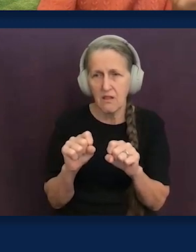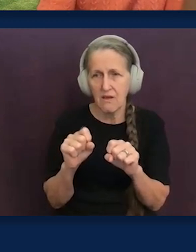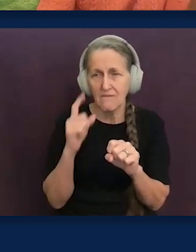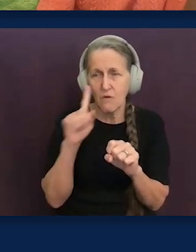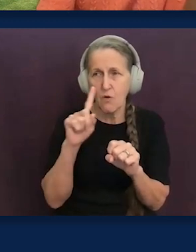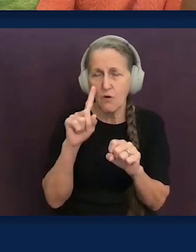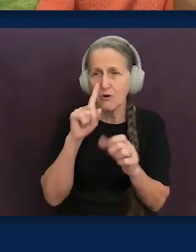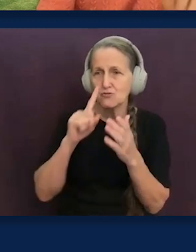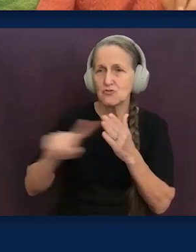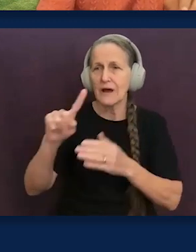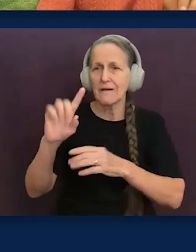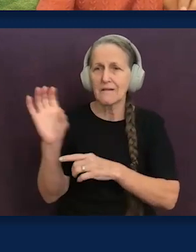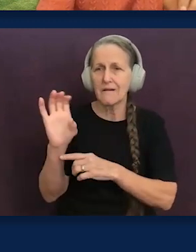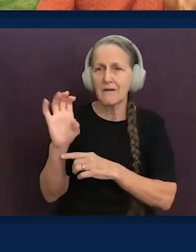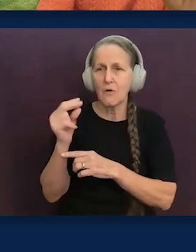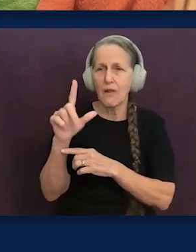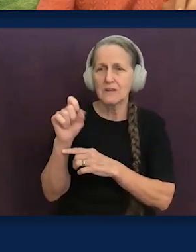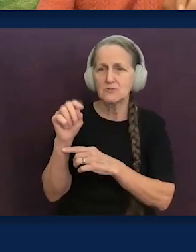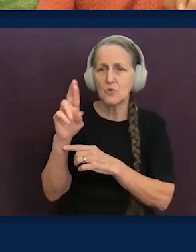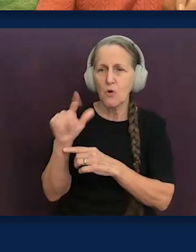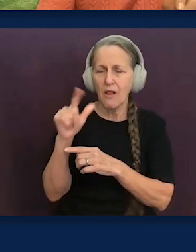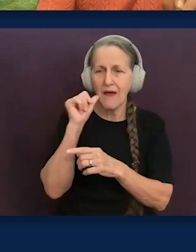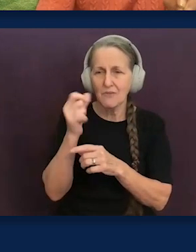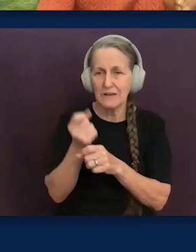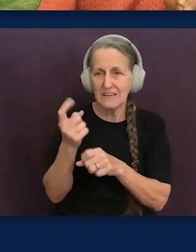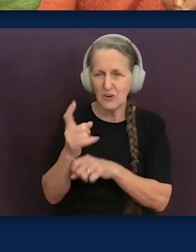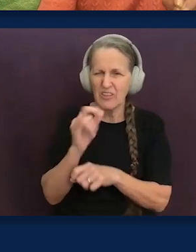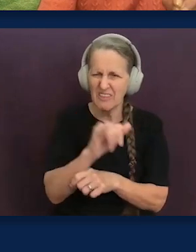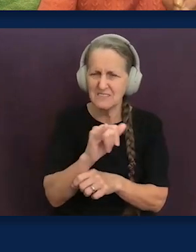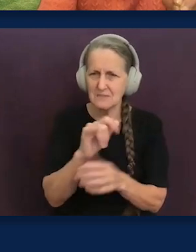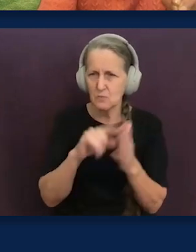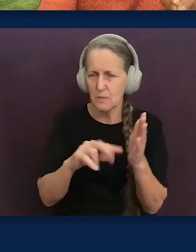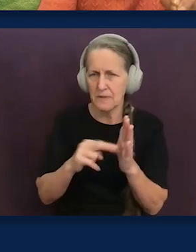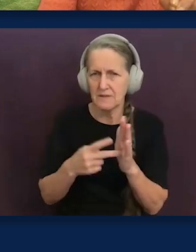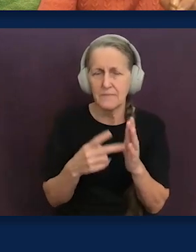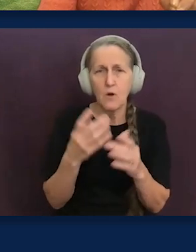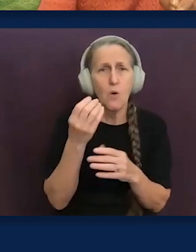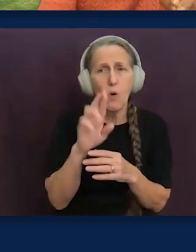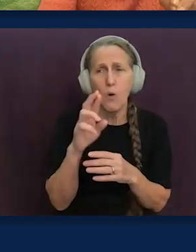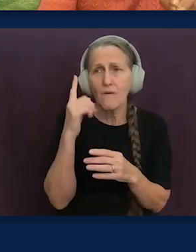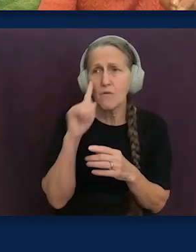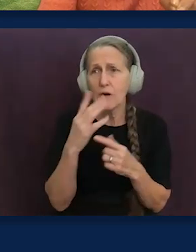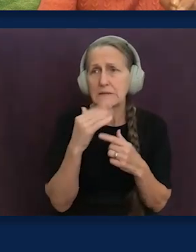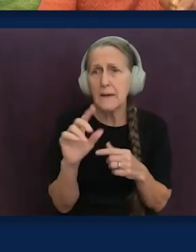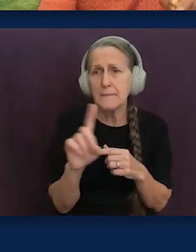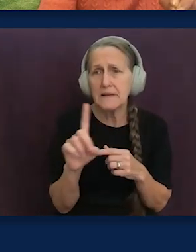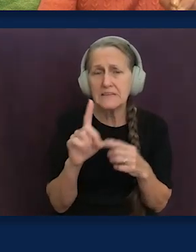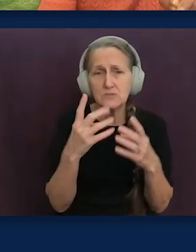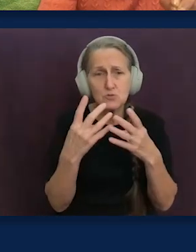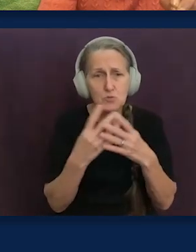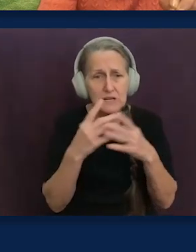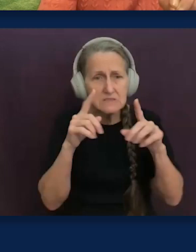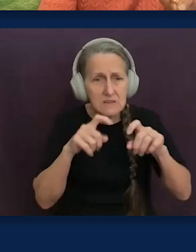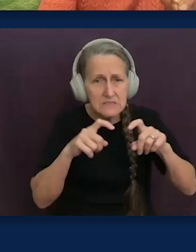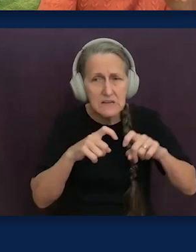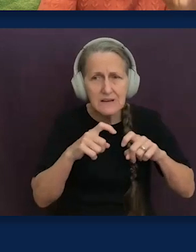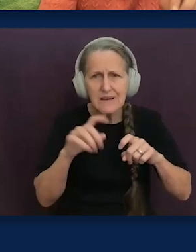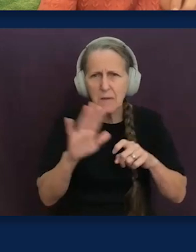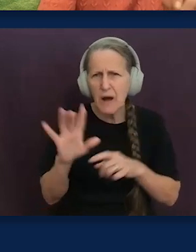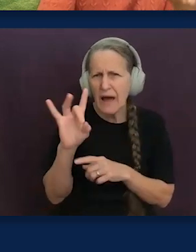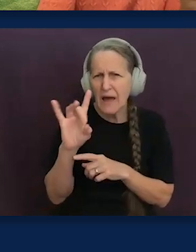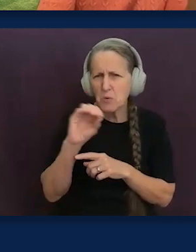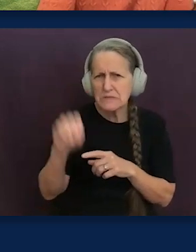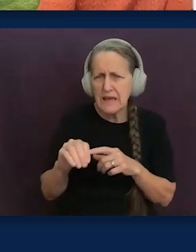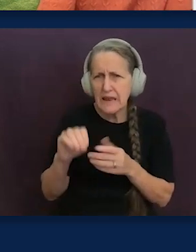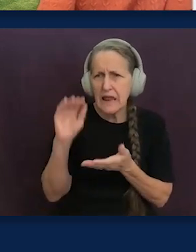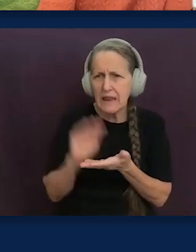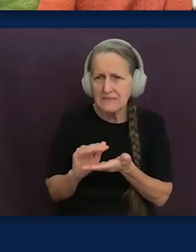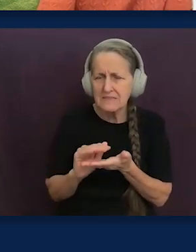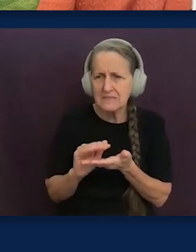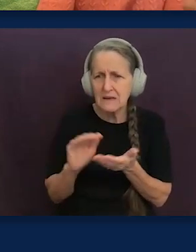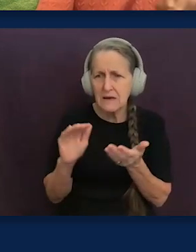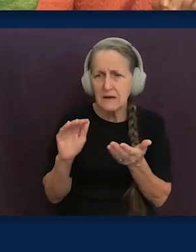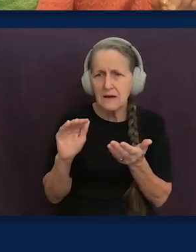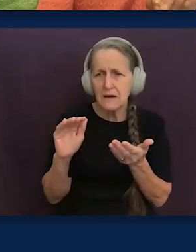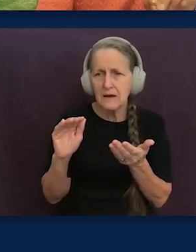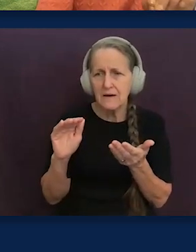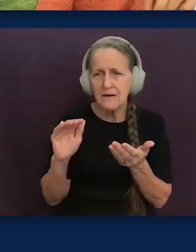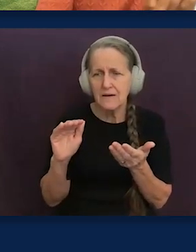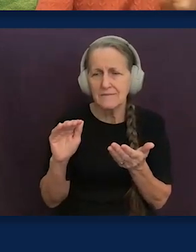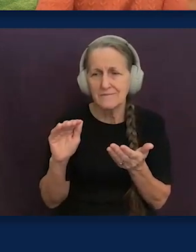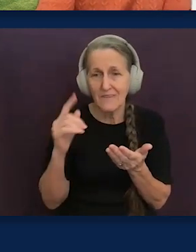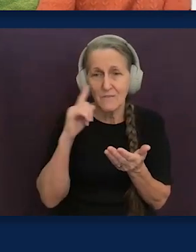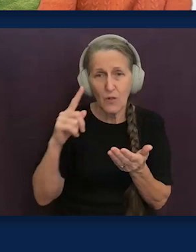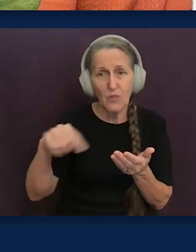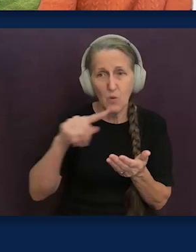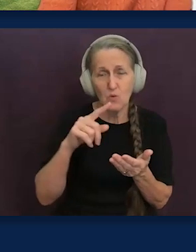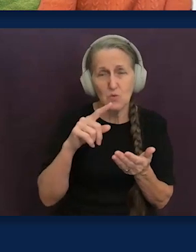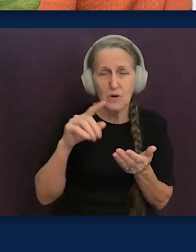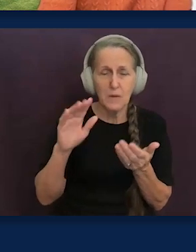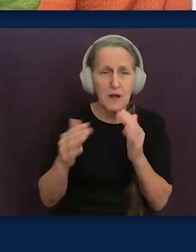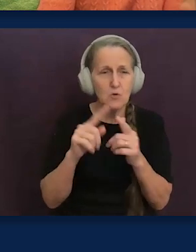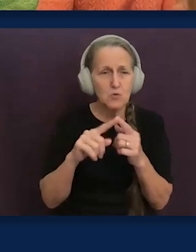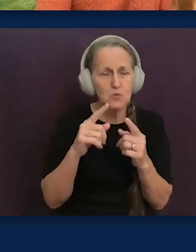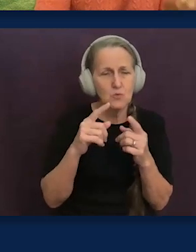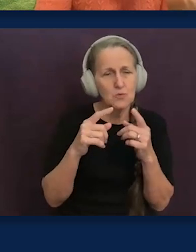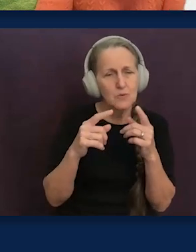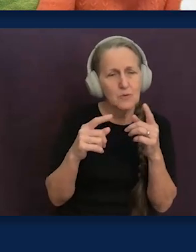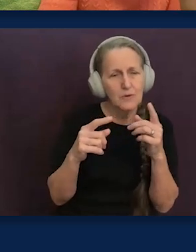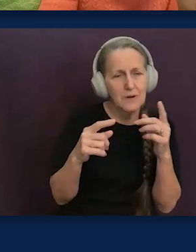That's what it means. Or for diabetes screening it's about 8% lower among those with public versus private insurance.